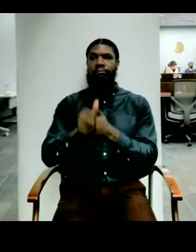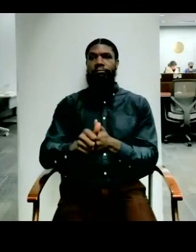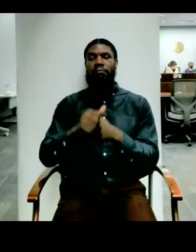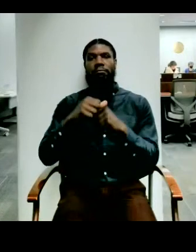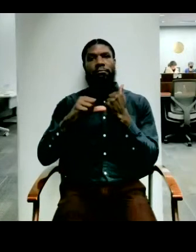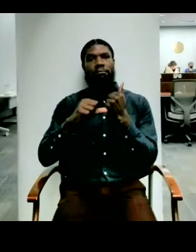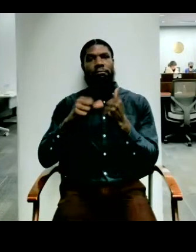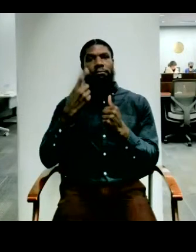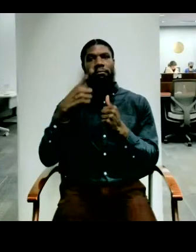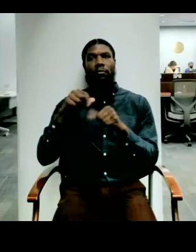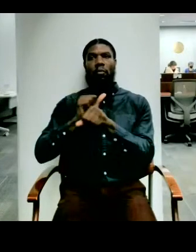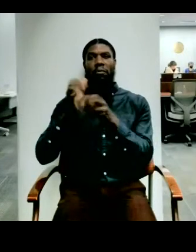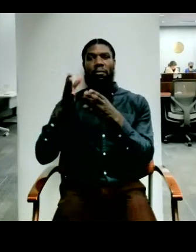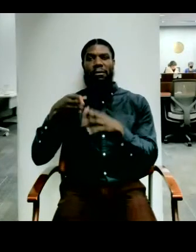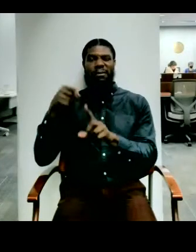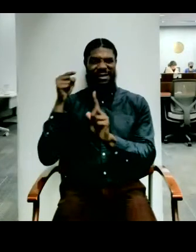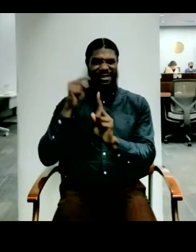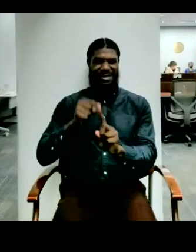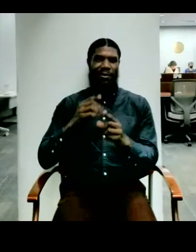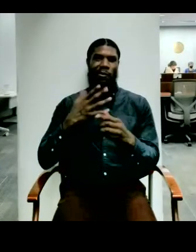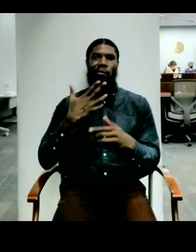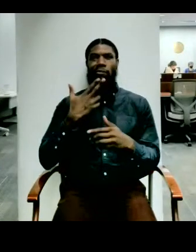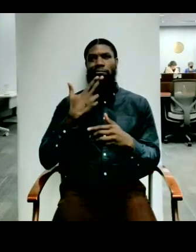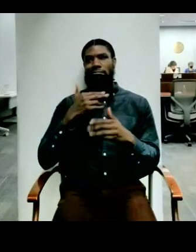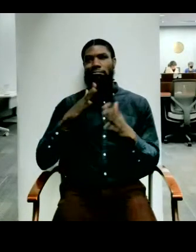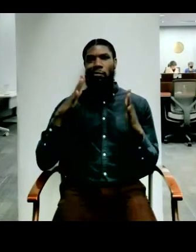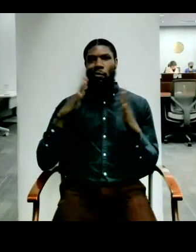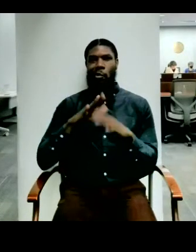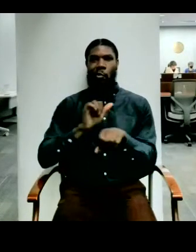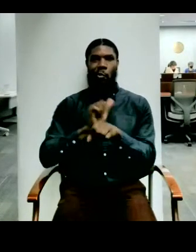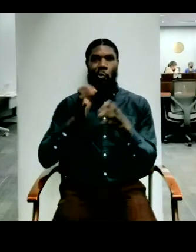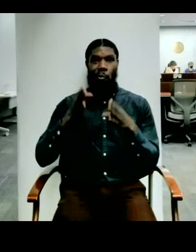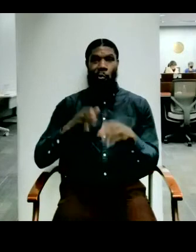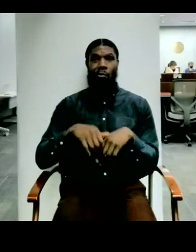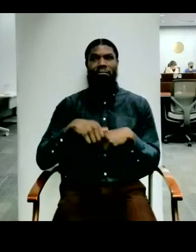particularly small employers. Unfortunately, in the past,